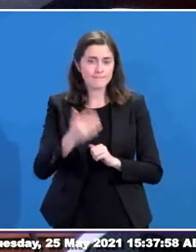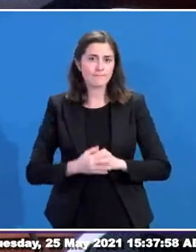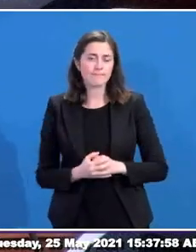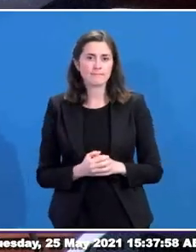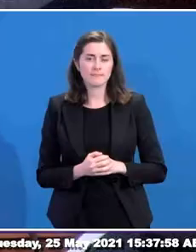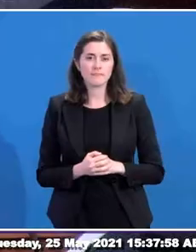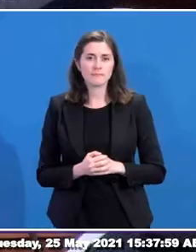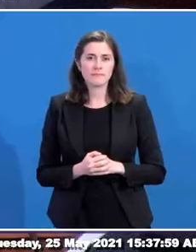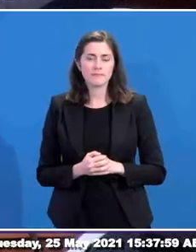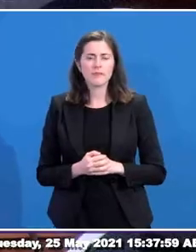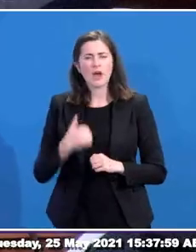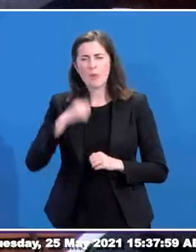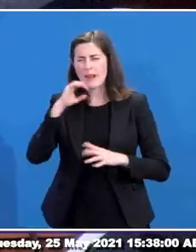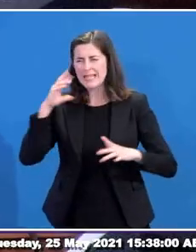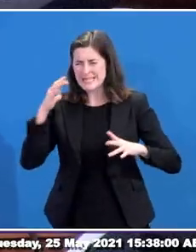can I summarise this report.